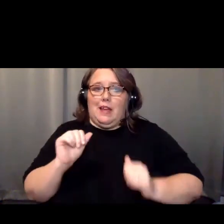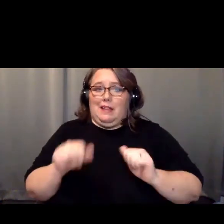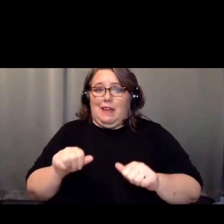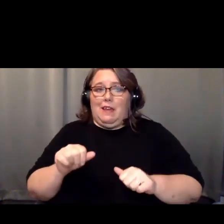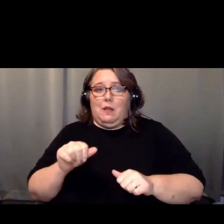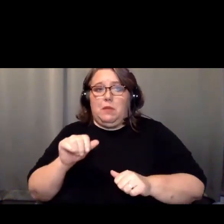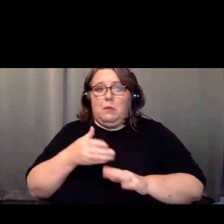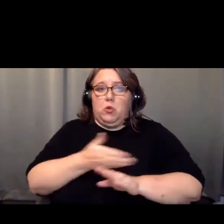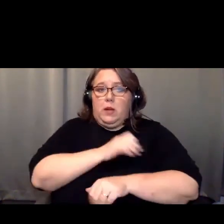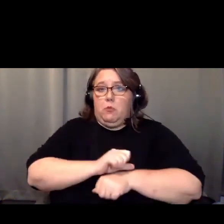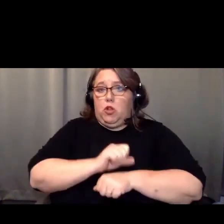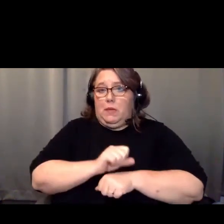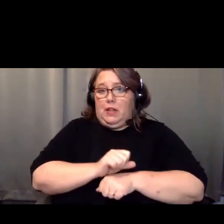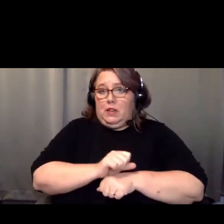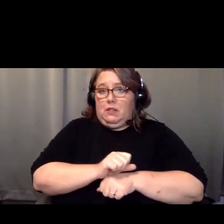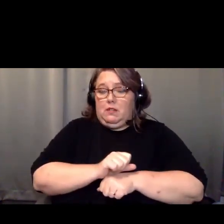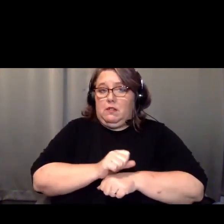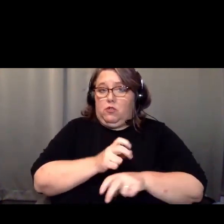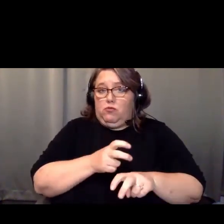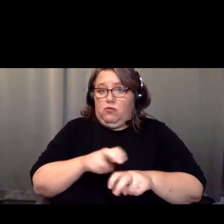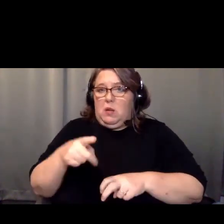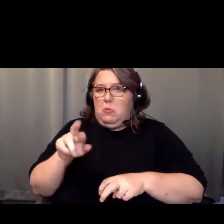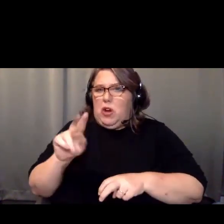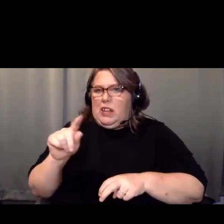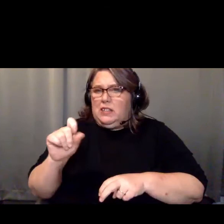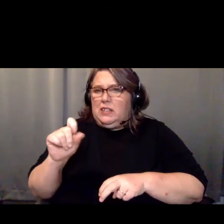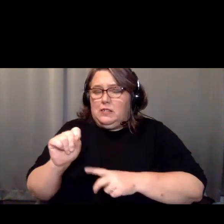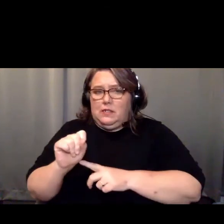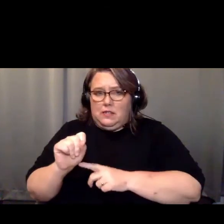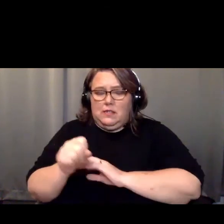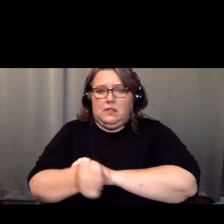pre-employment transition services or pre ETS services.